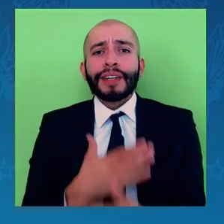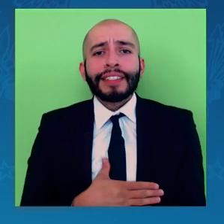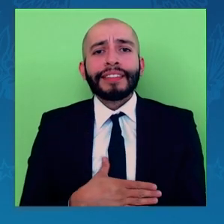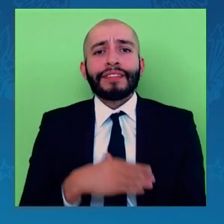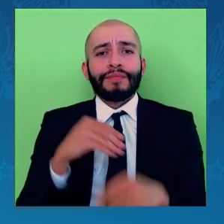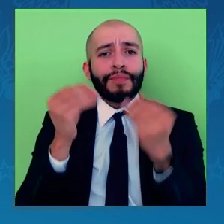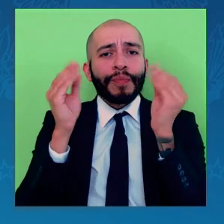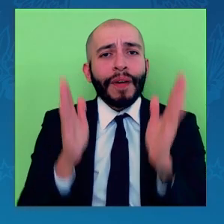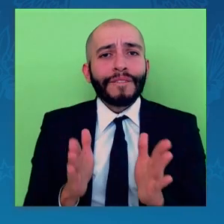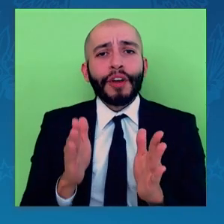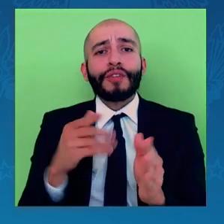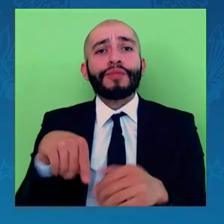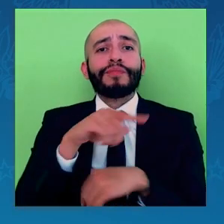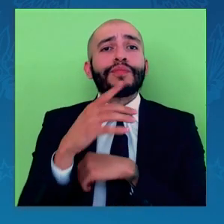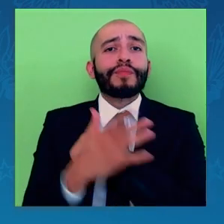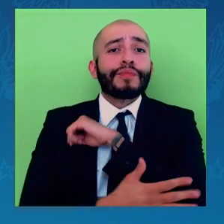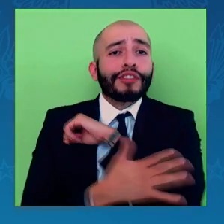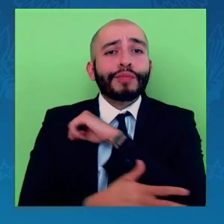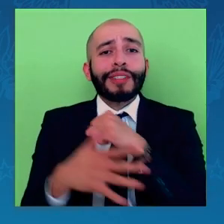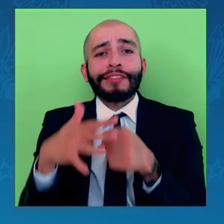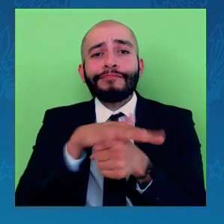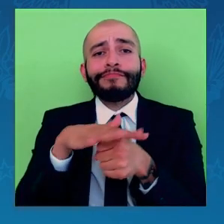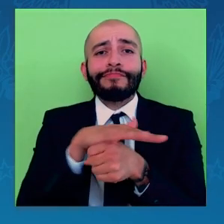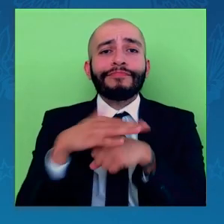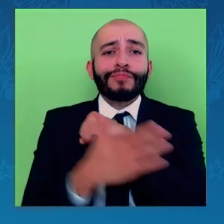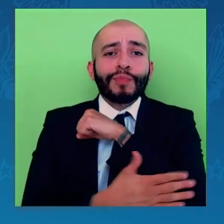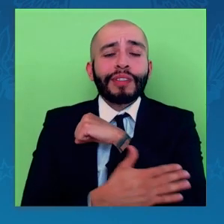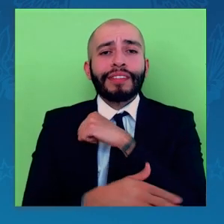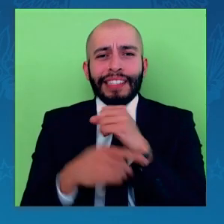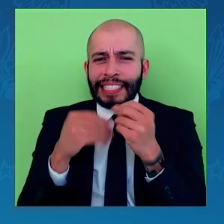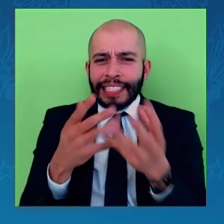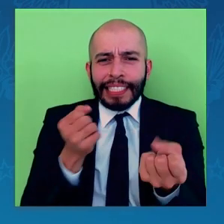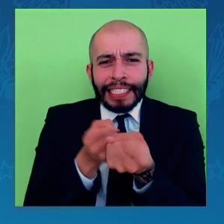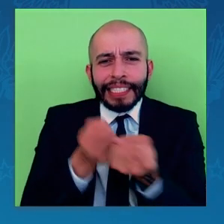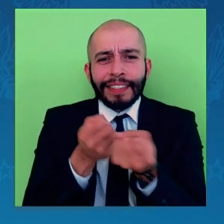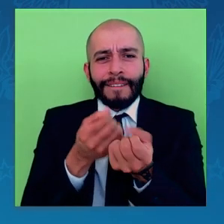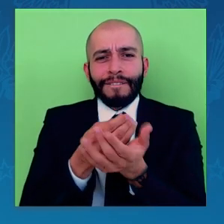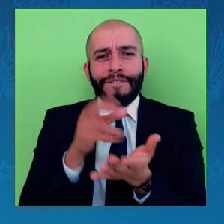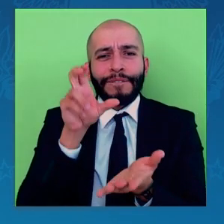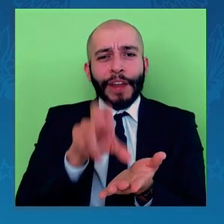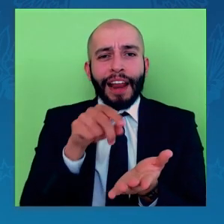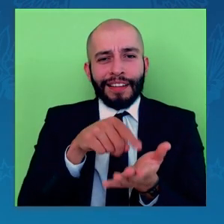We will support over 22000 providers, 22000 providers,